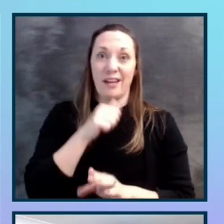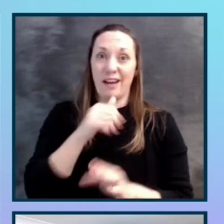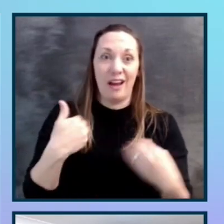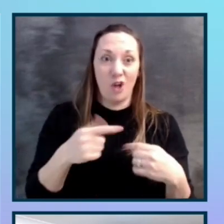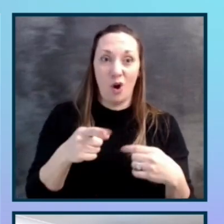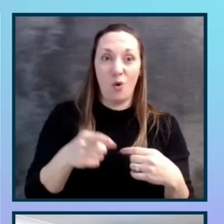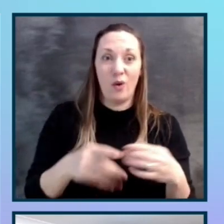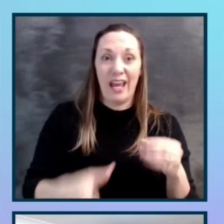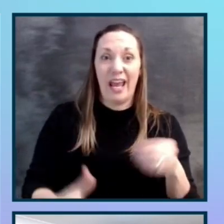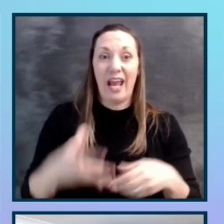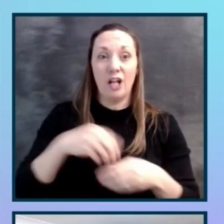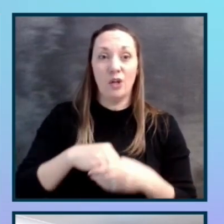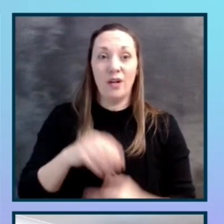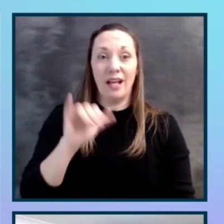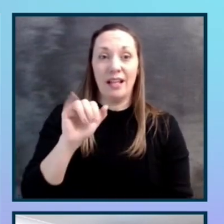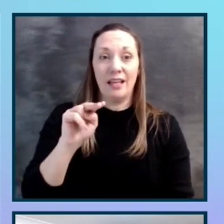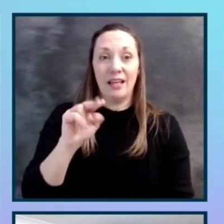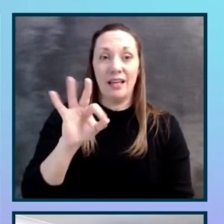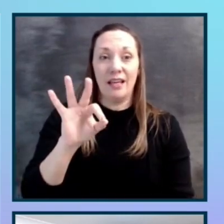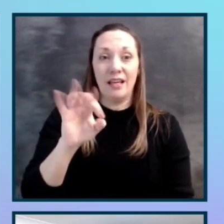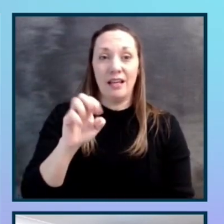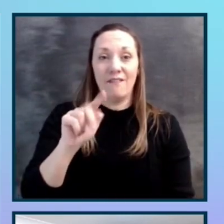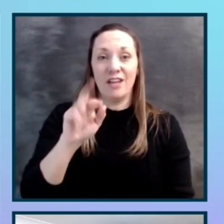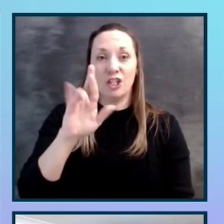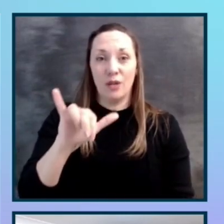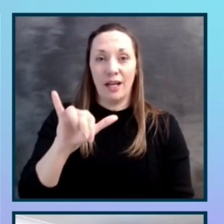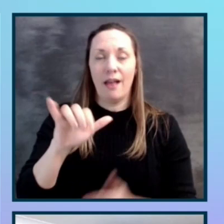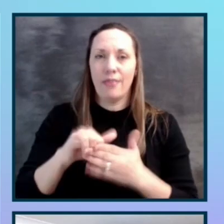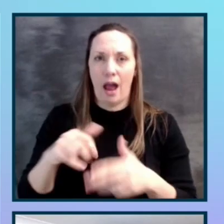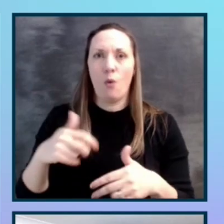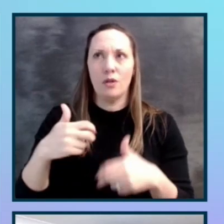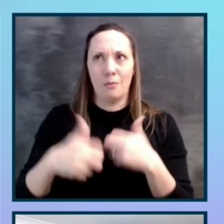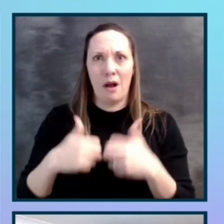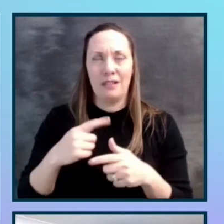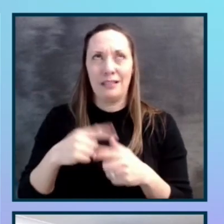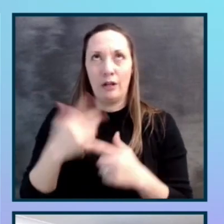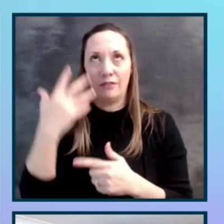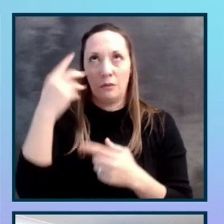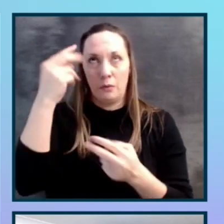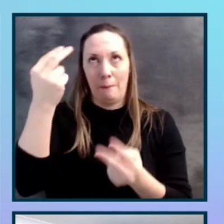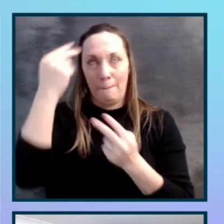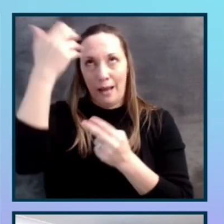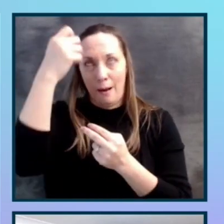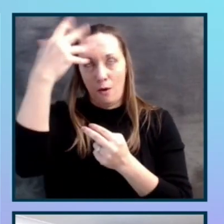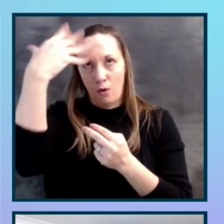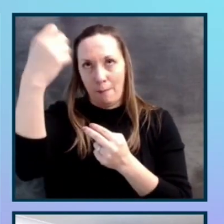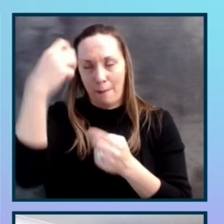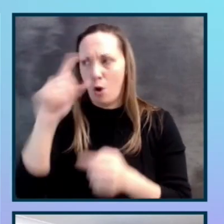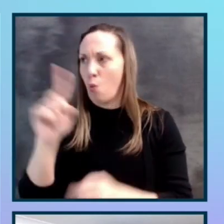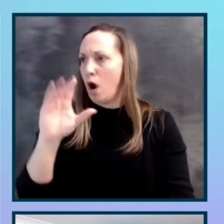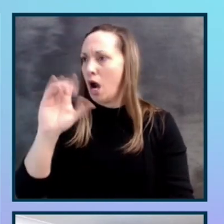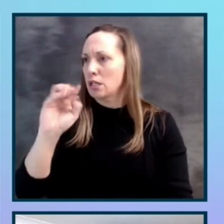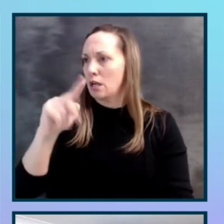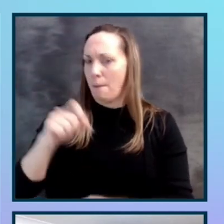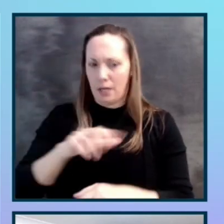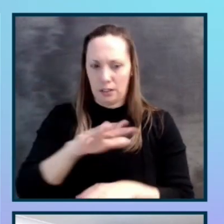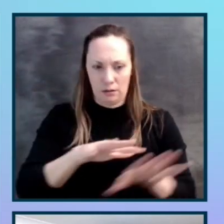which was a bit of a problem because then you had to play a memory game of where's my compass, where's my fishing rod. where's my banjo